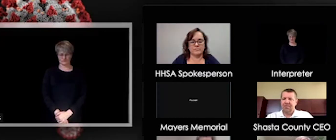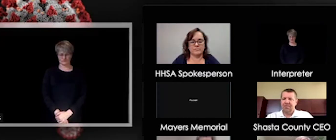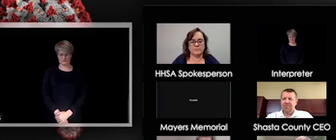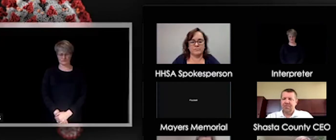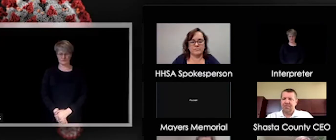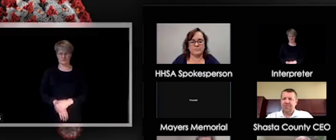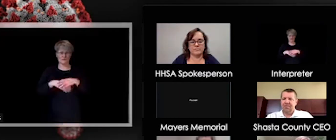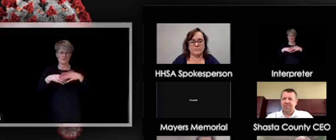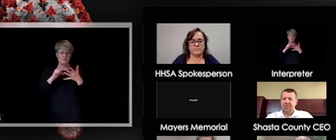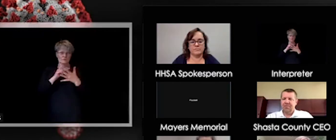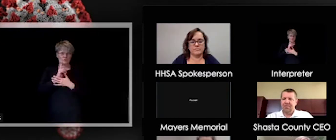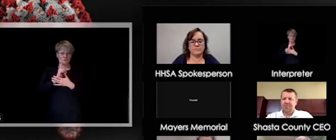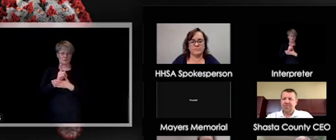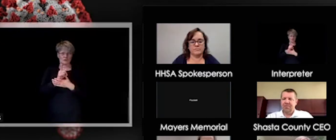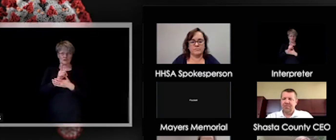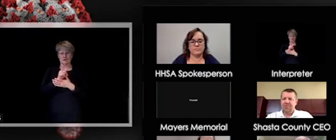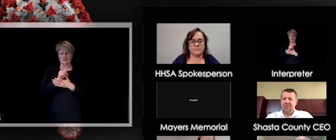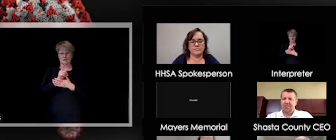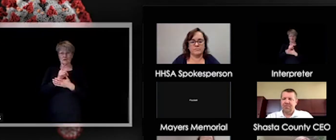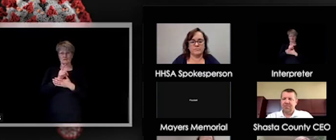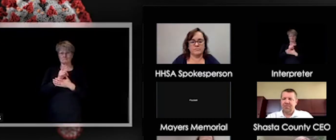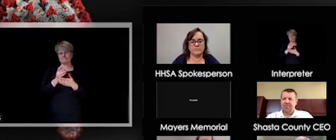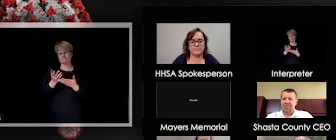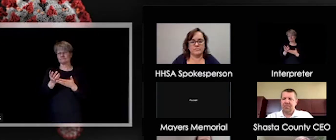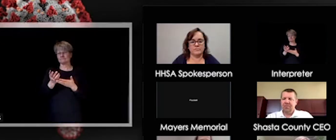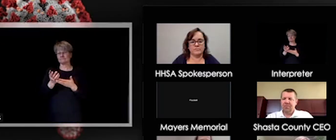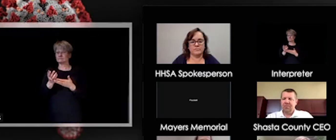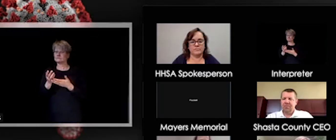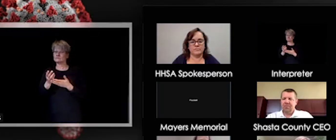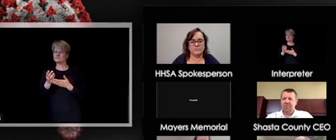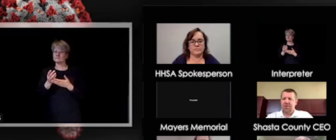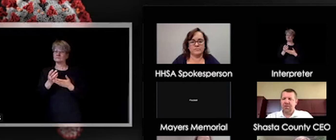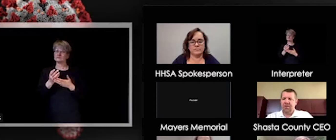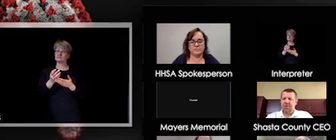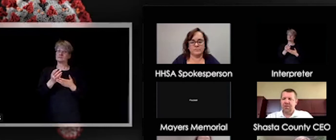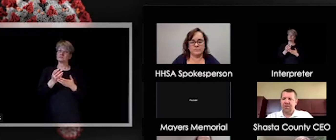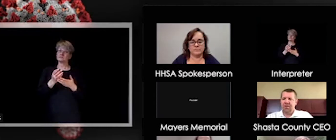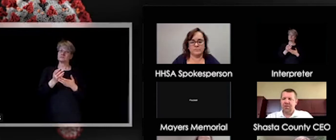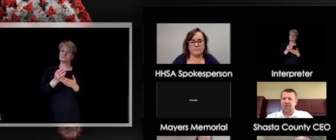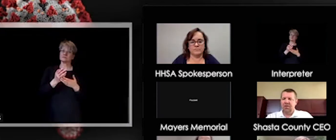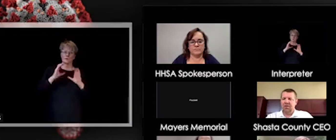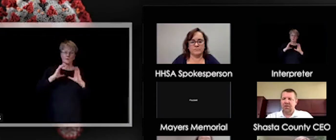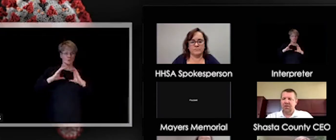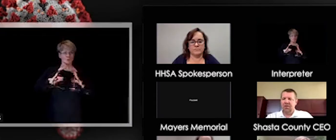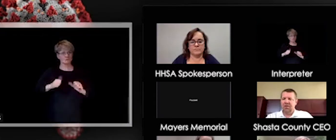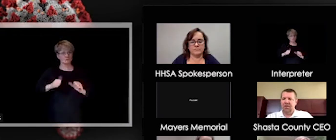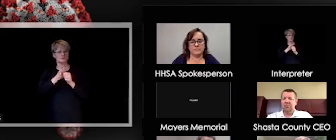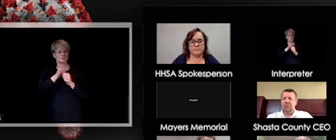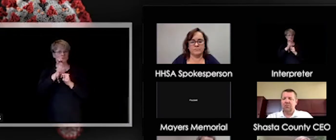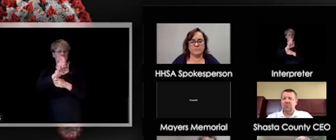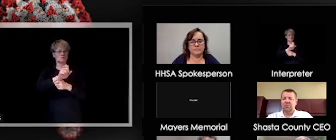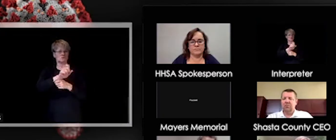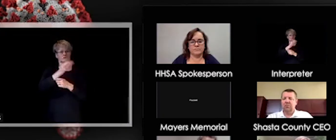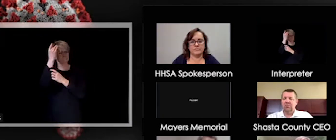right thing and consumers being mindful of their risk. The higher risk businesses, we